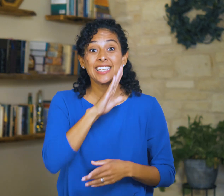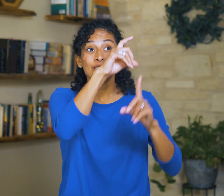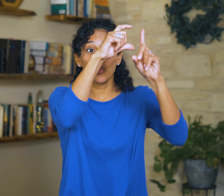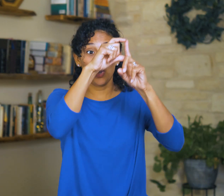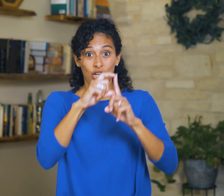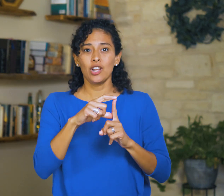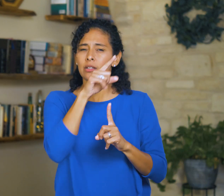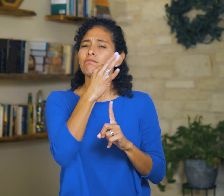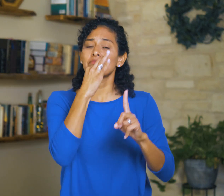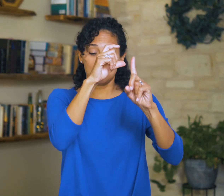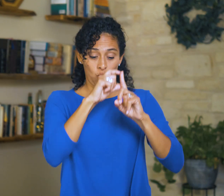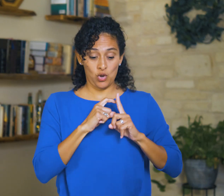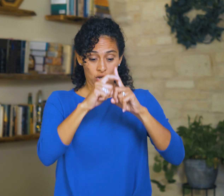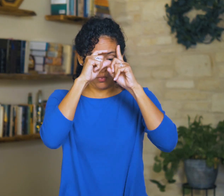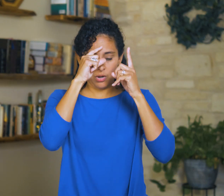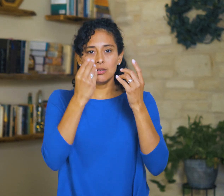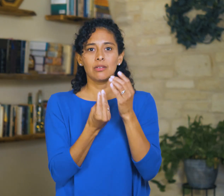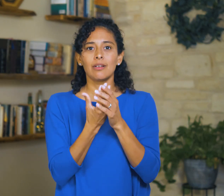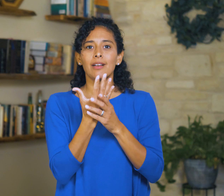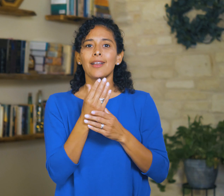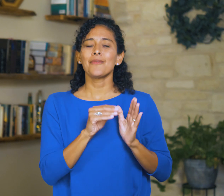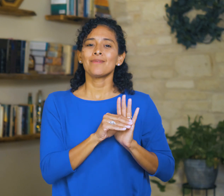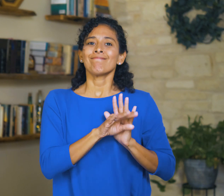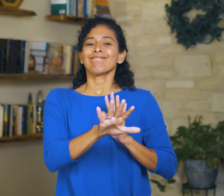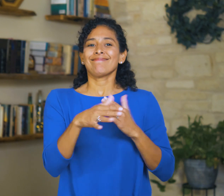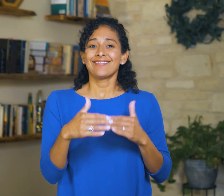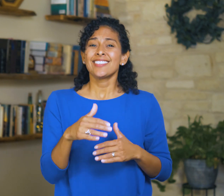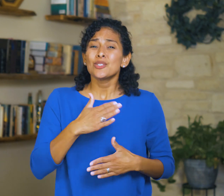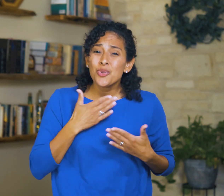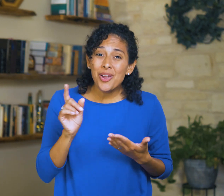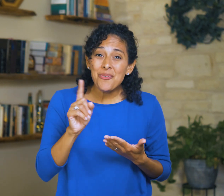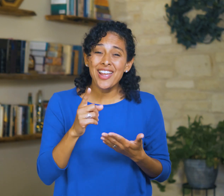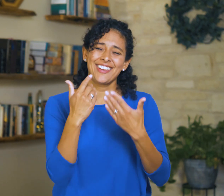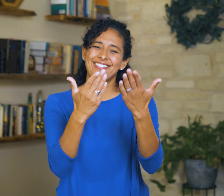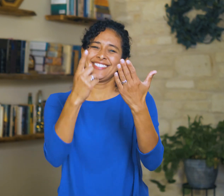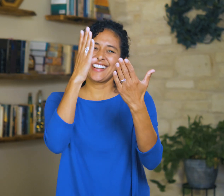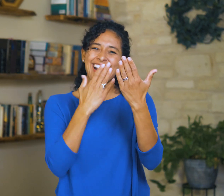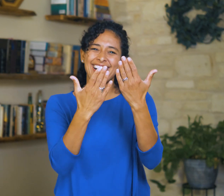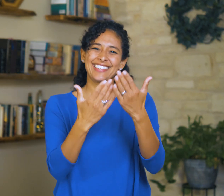He causes His Word to bear fruit in our lives! He is where the joy is!